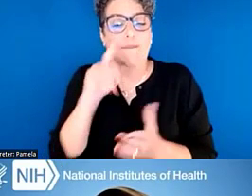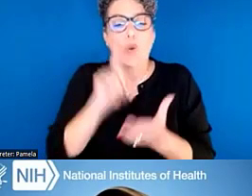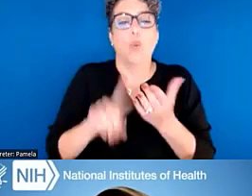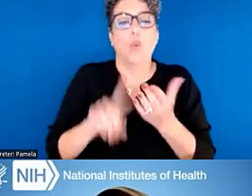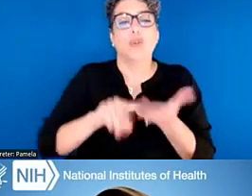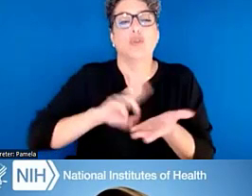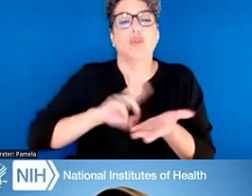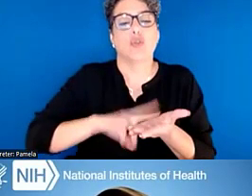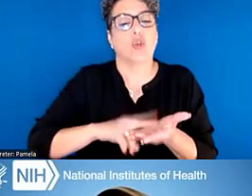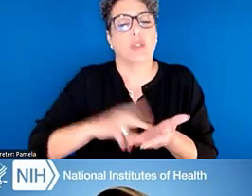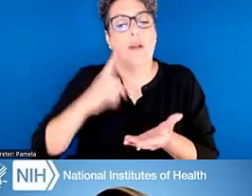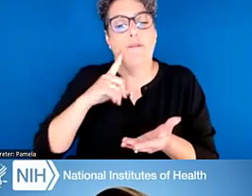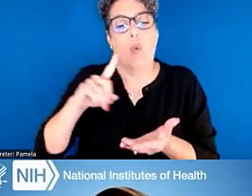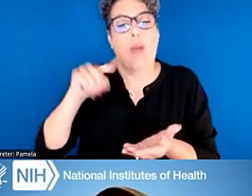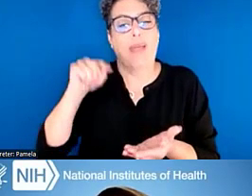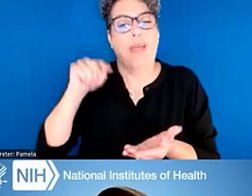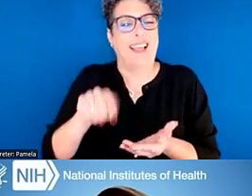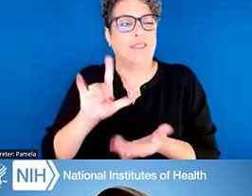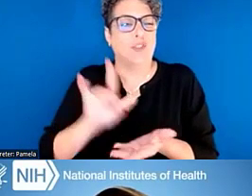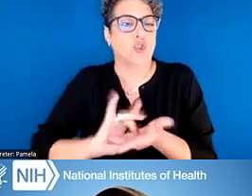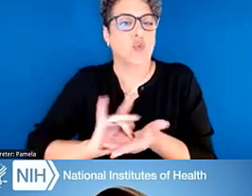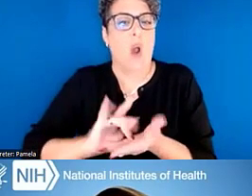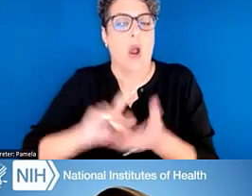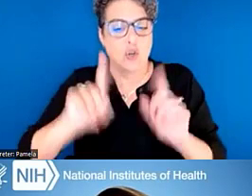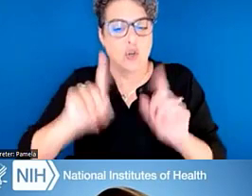Who should you report this to at this time?